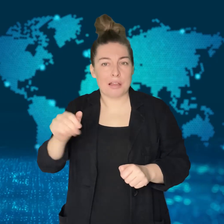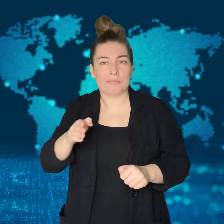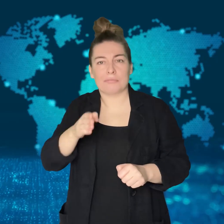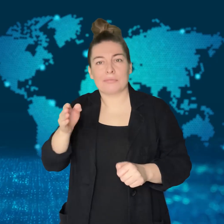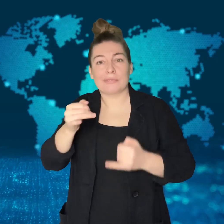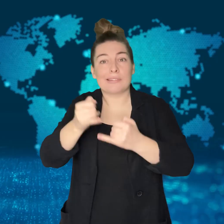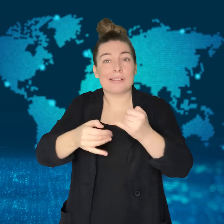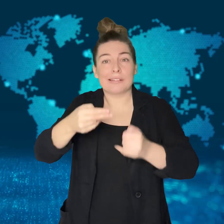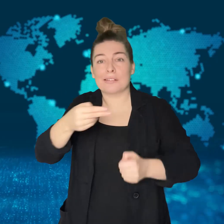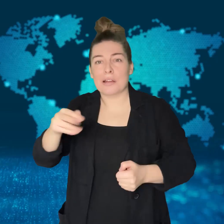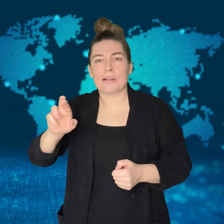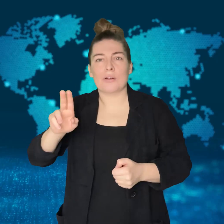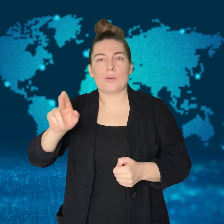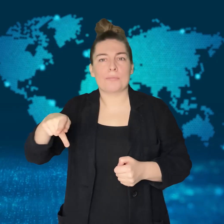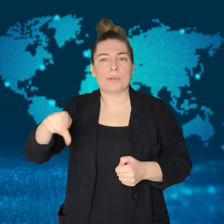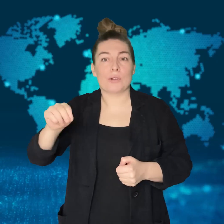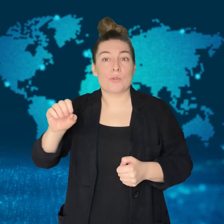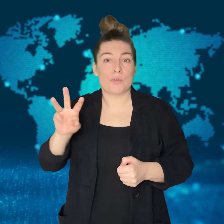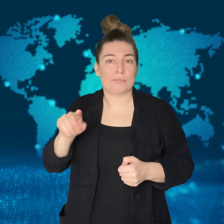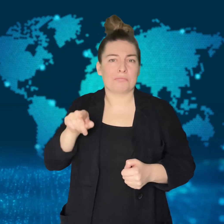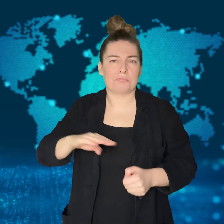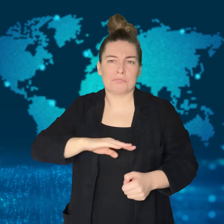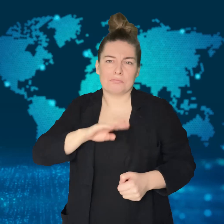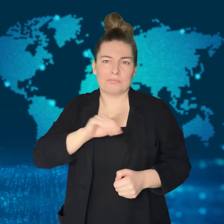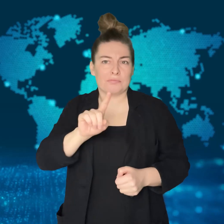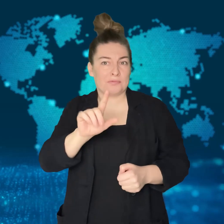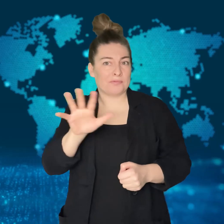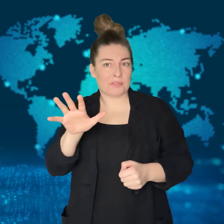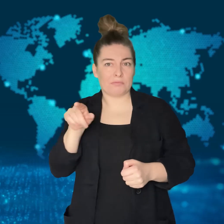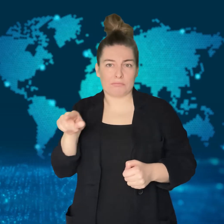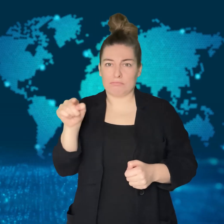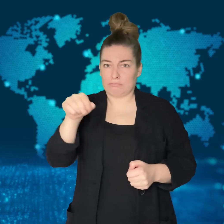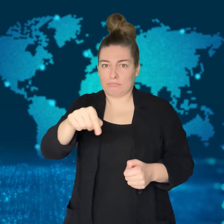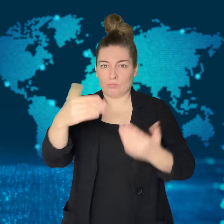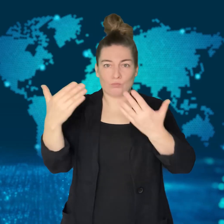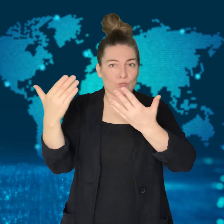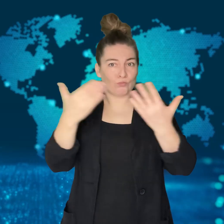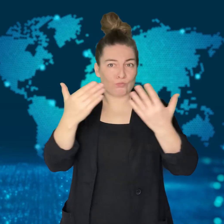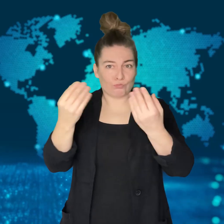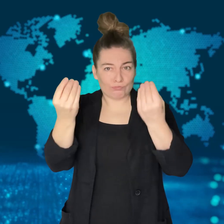The 15-year-old girl, who was a student at the school,